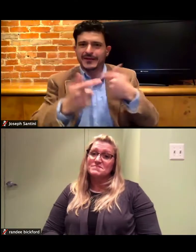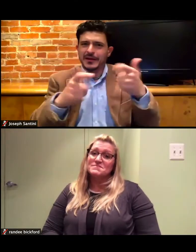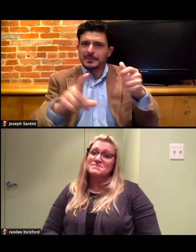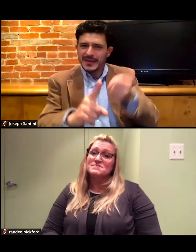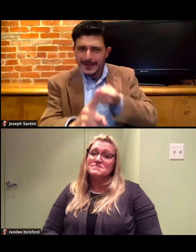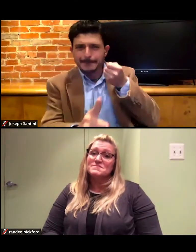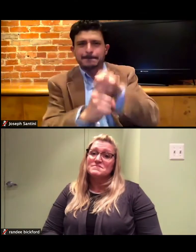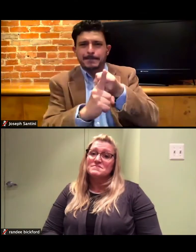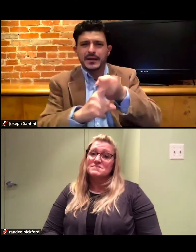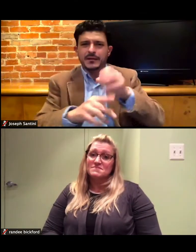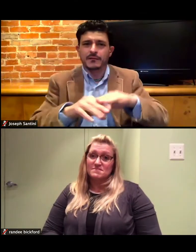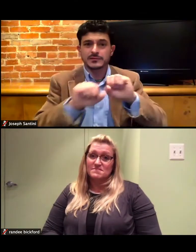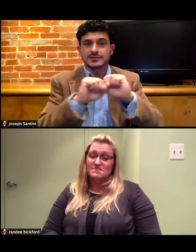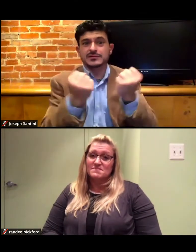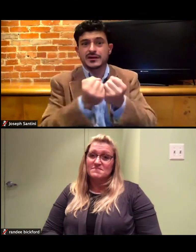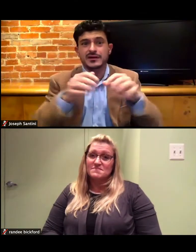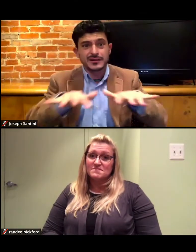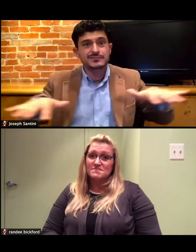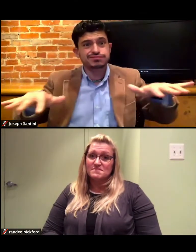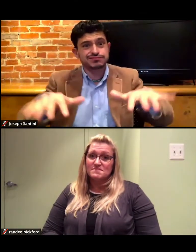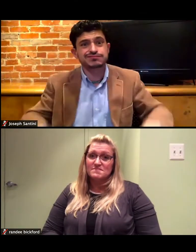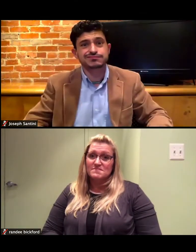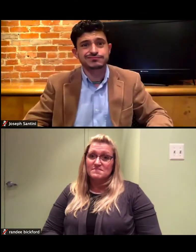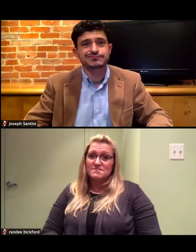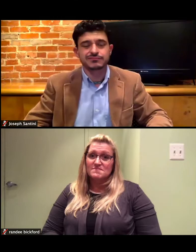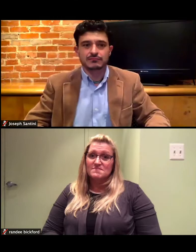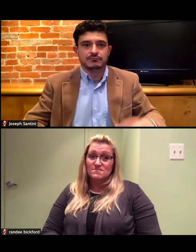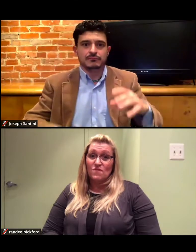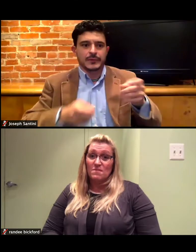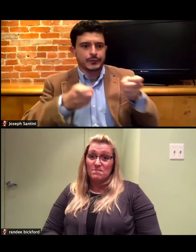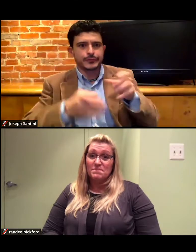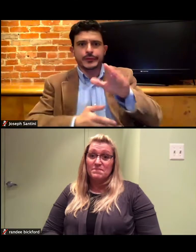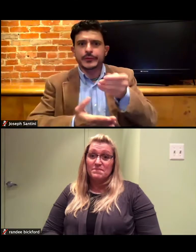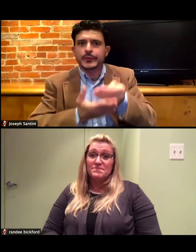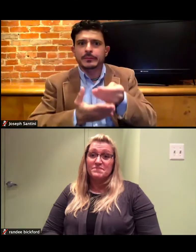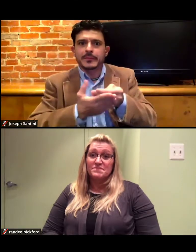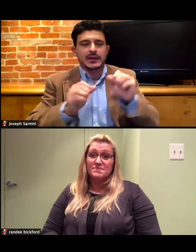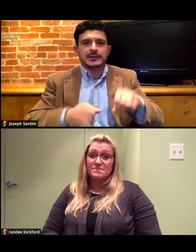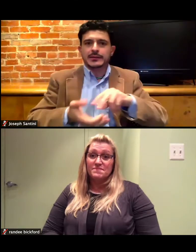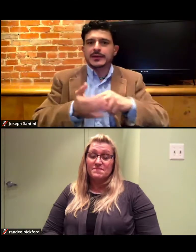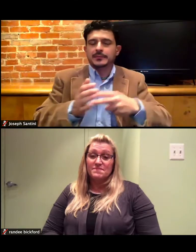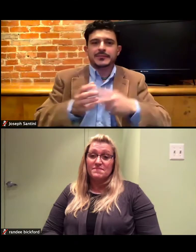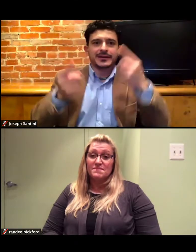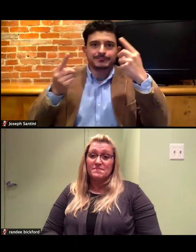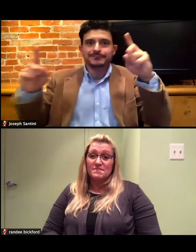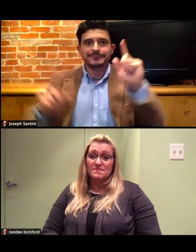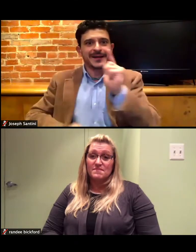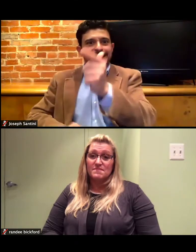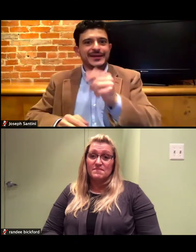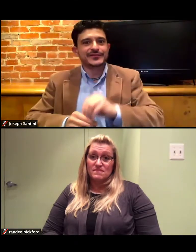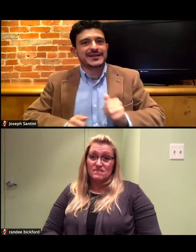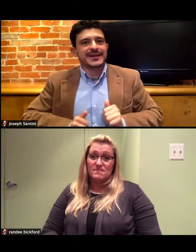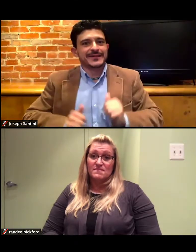Money impacts every part of our lives. And it's a big part of the system that we need to deal with in adulthood.